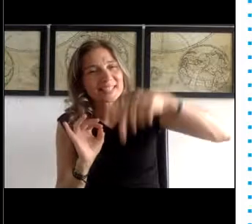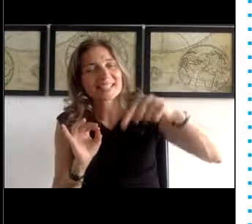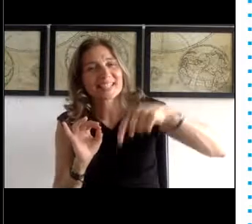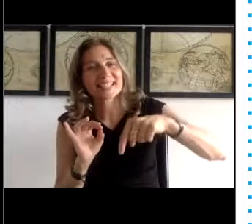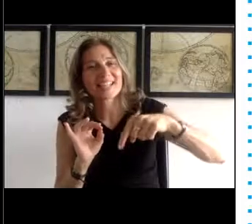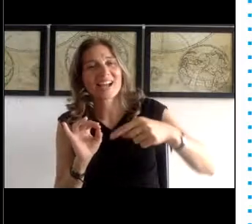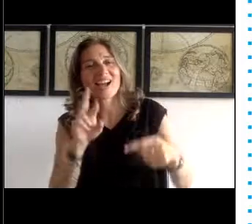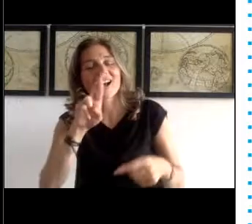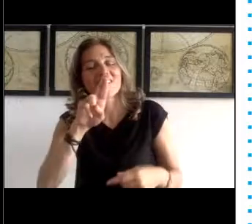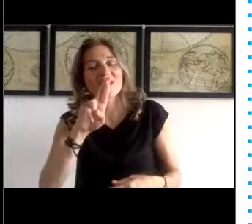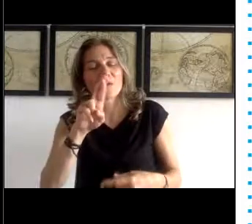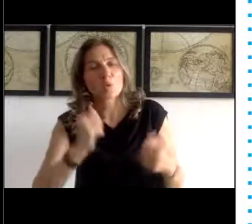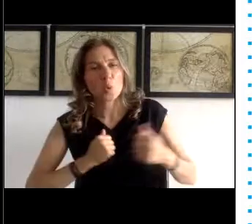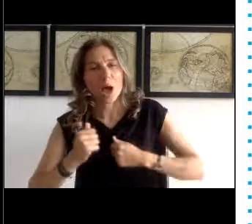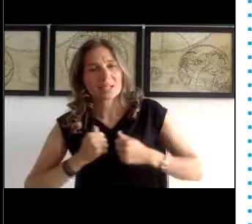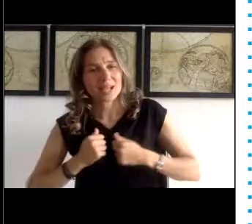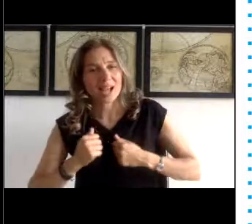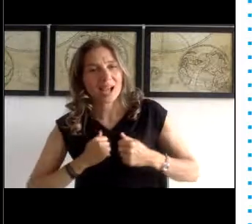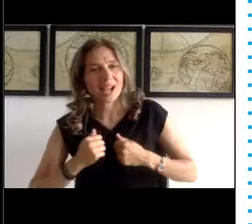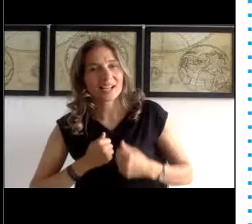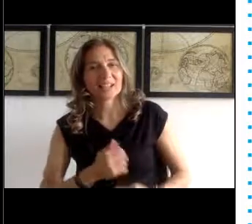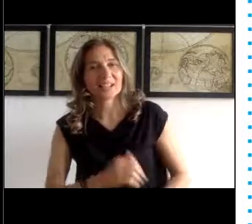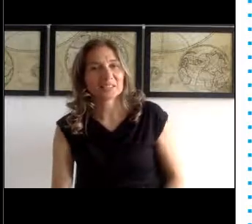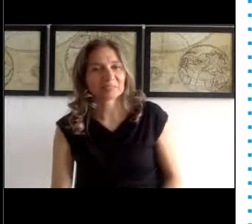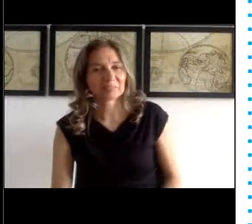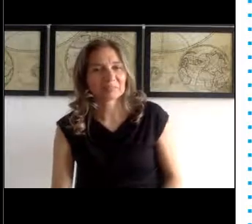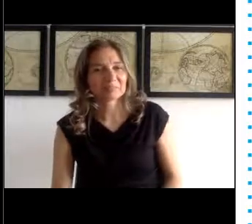For you to know, you'll have access to the PowerPoint later on.